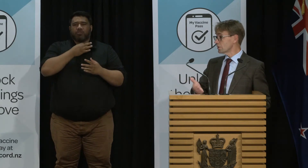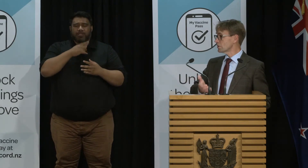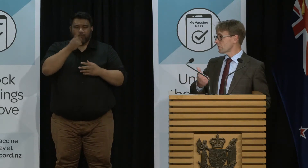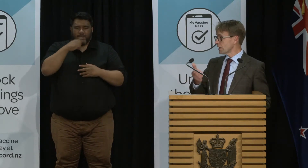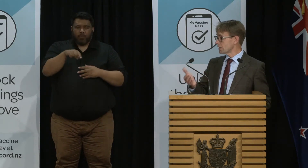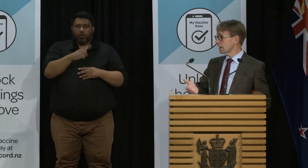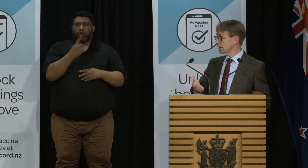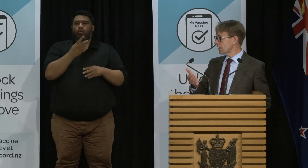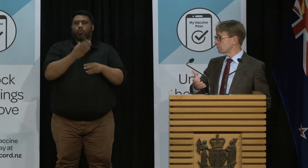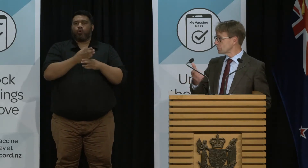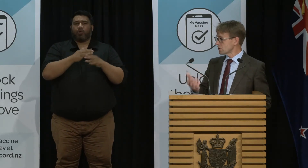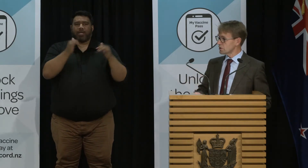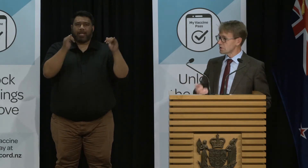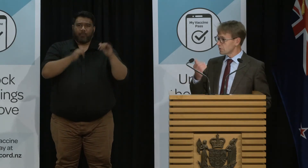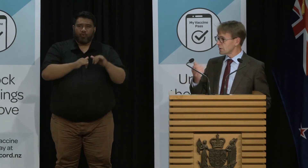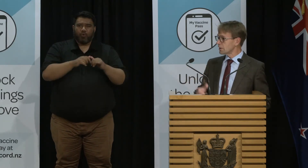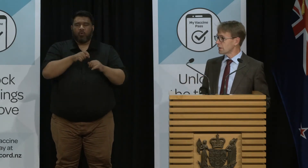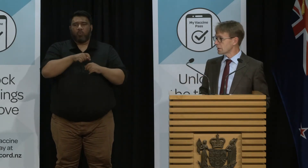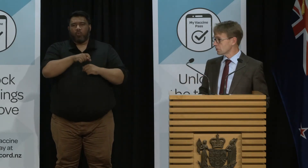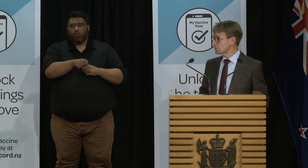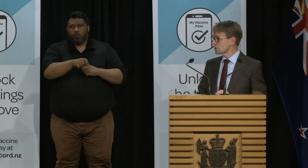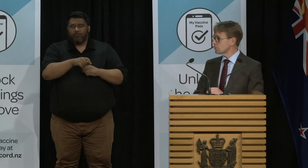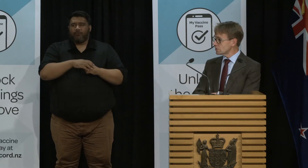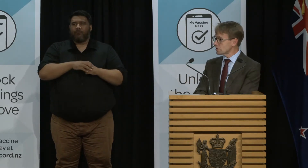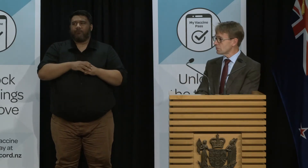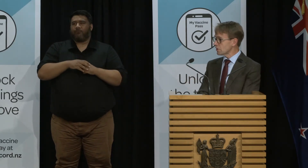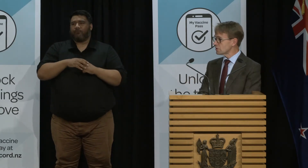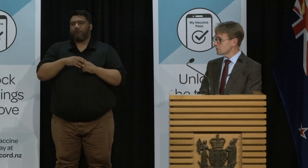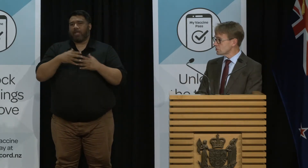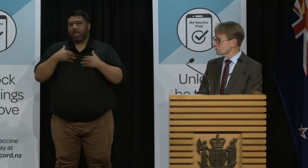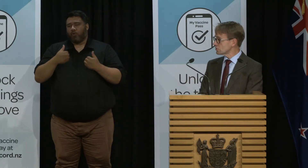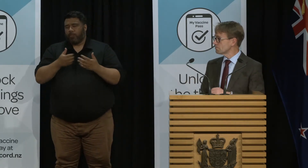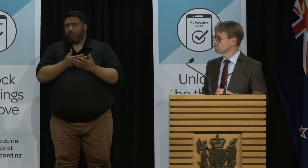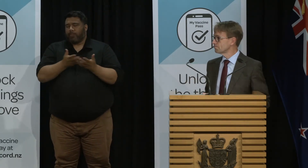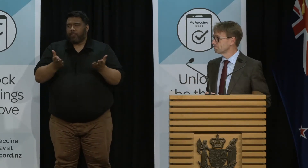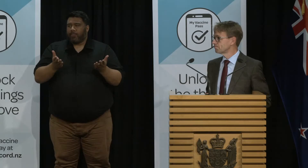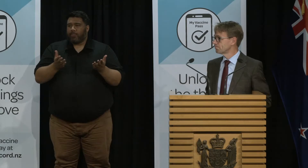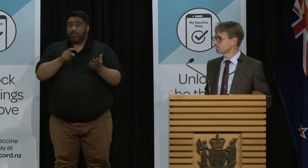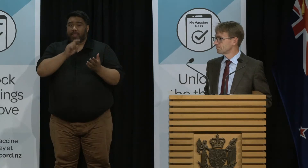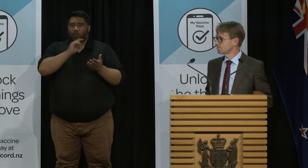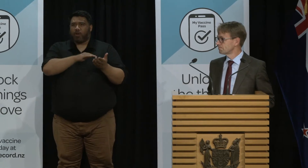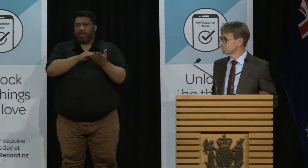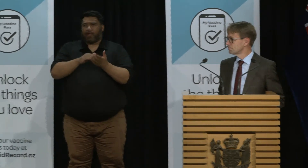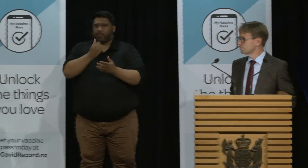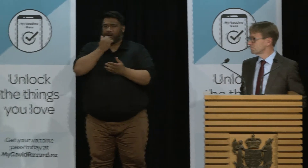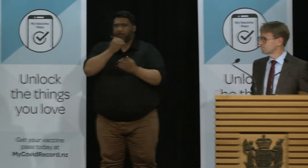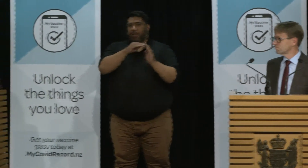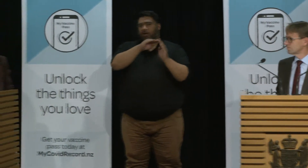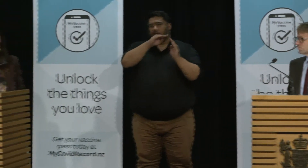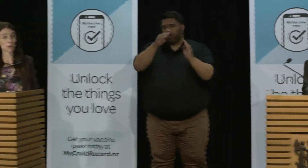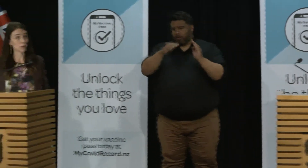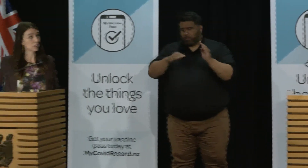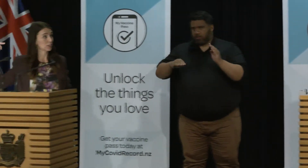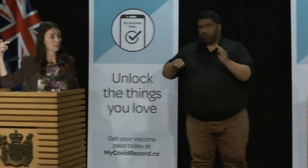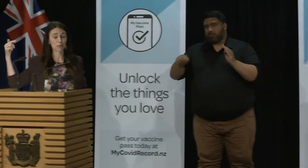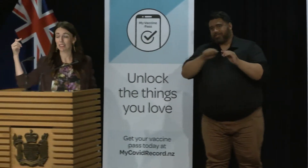program as well. That pris in especially those healthcare and border staff. Among the first